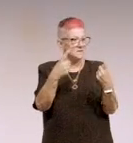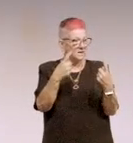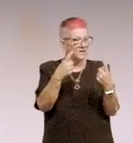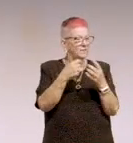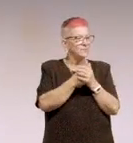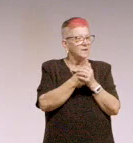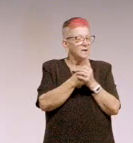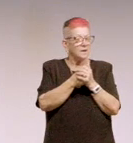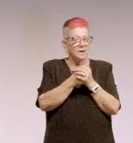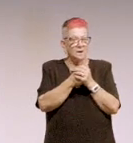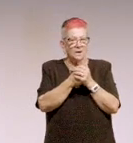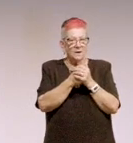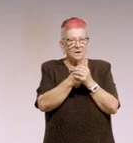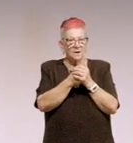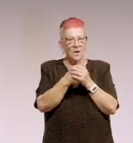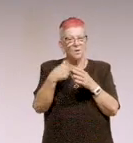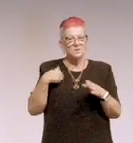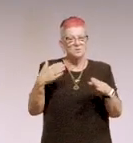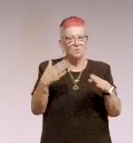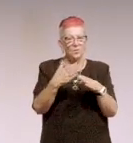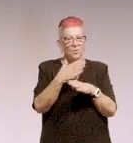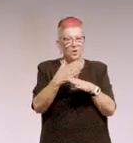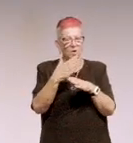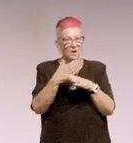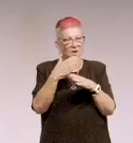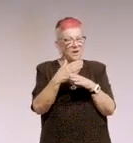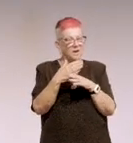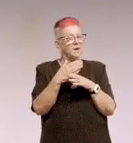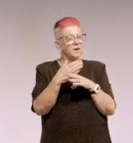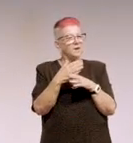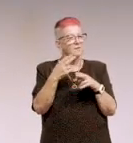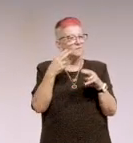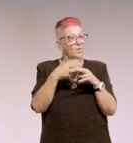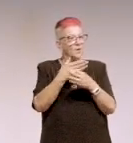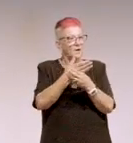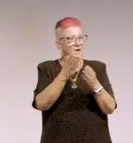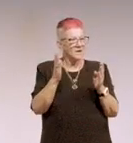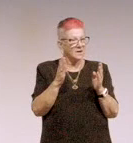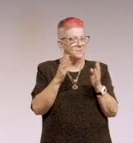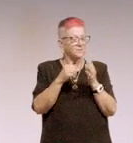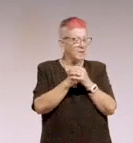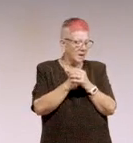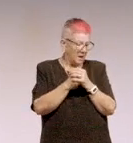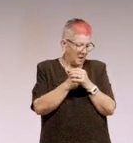Before, I was working in publicity, and banking.